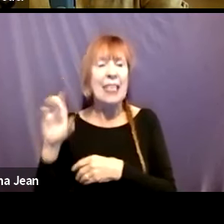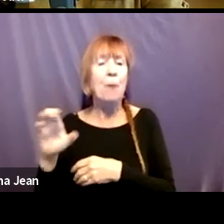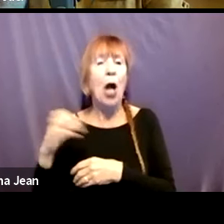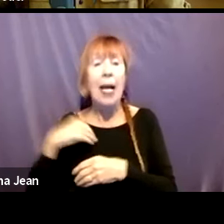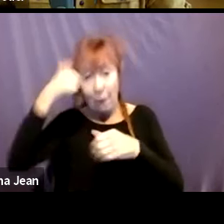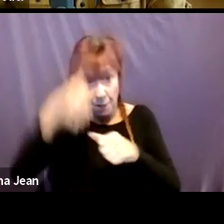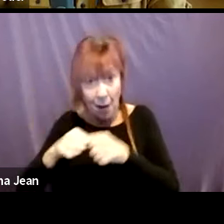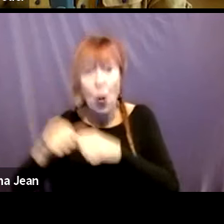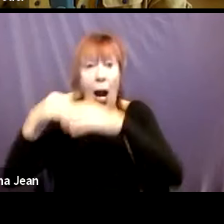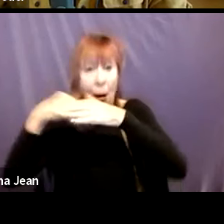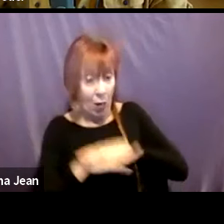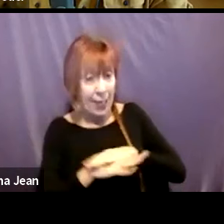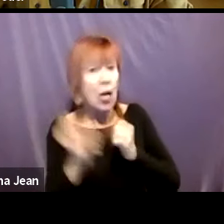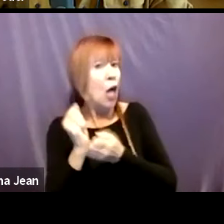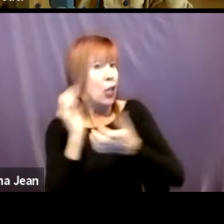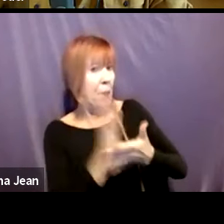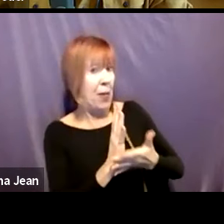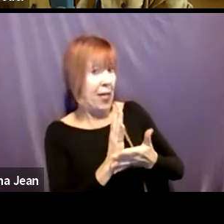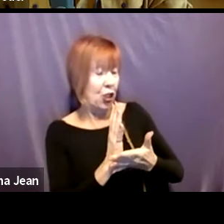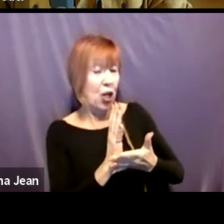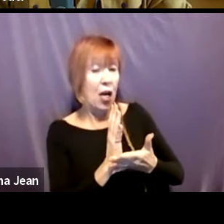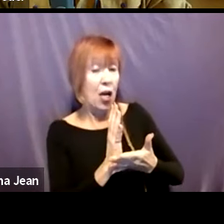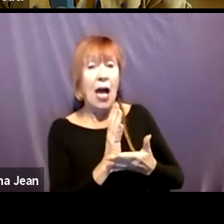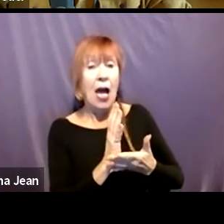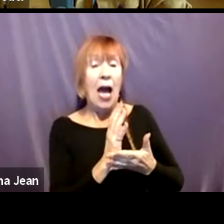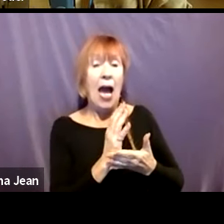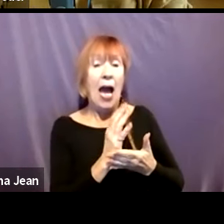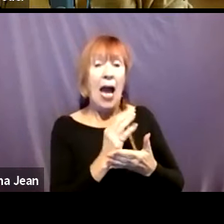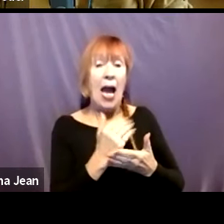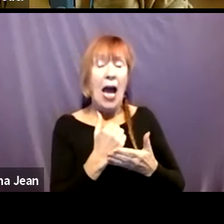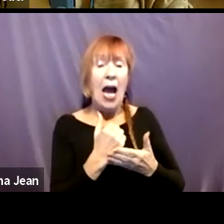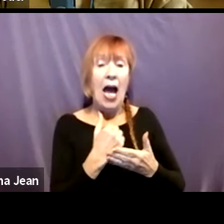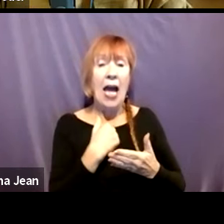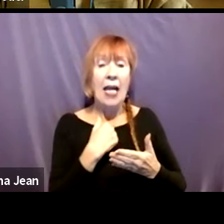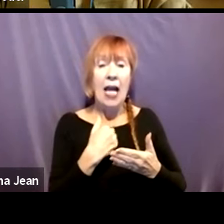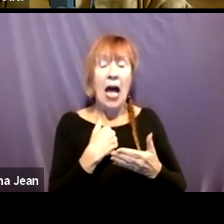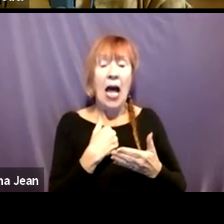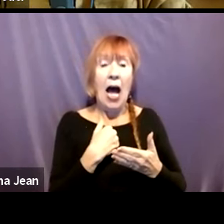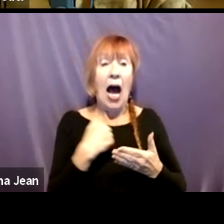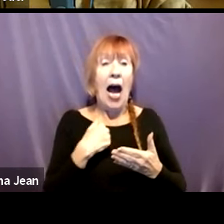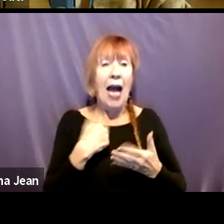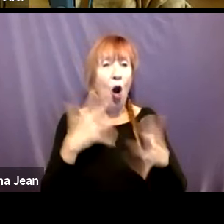and I had even the characters in mind, like who I would want to play the leads.